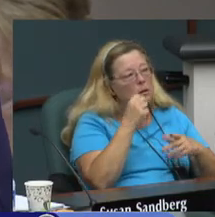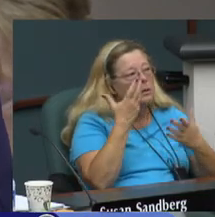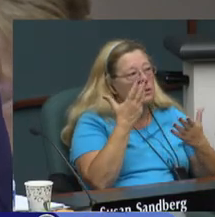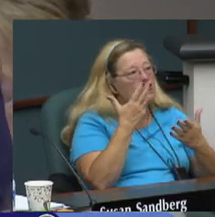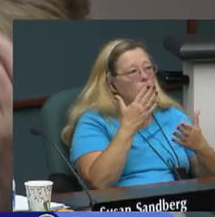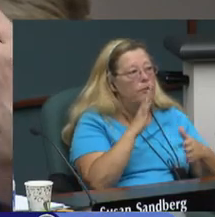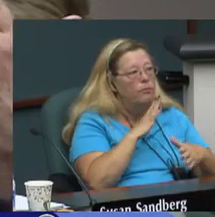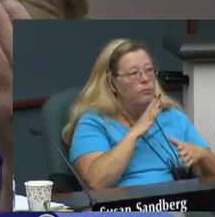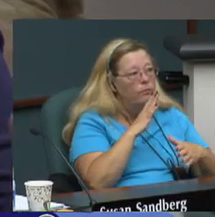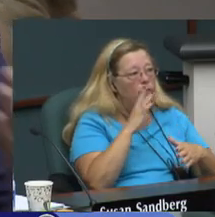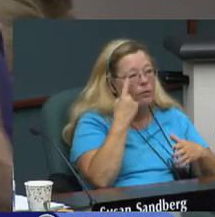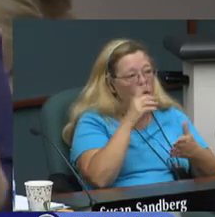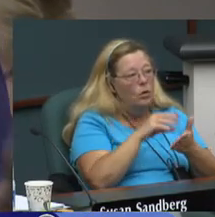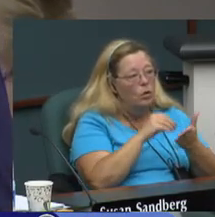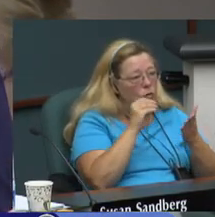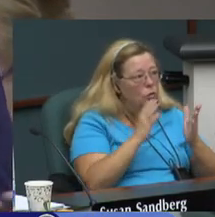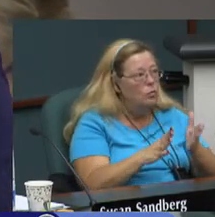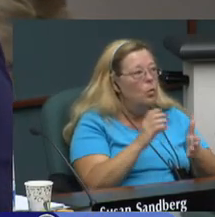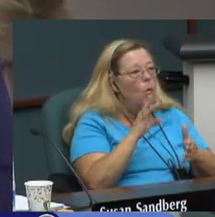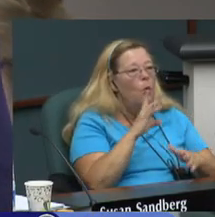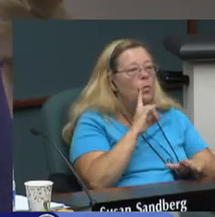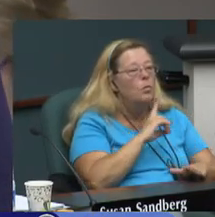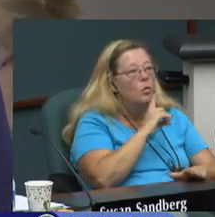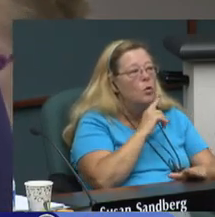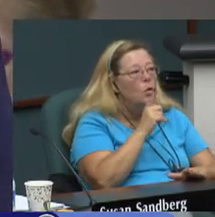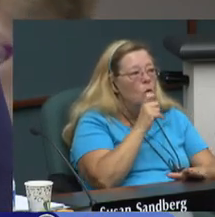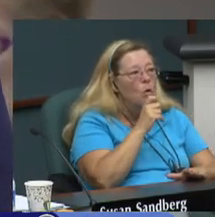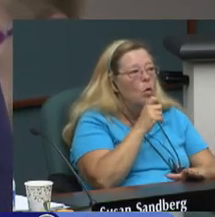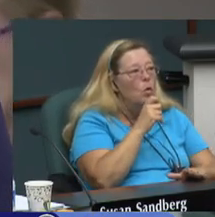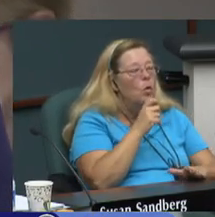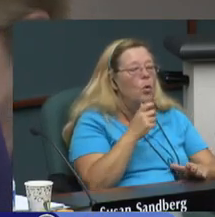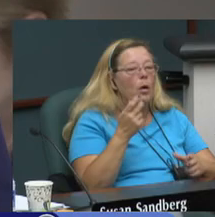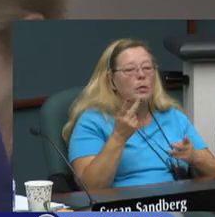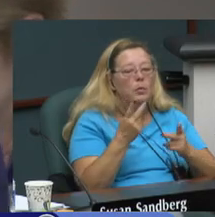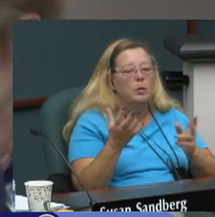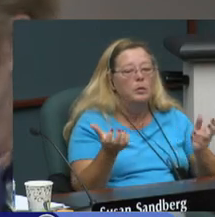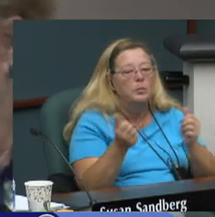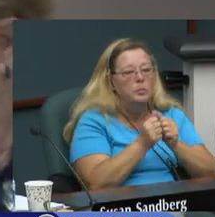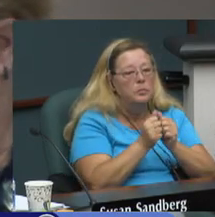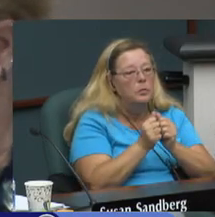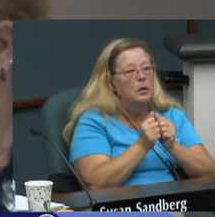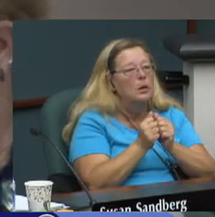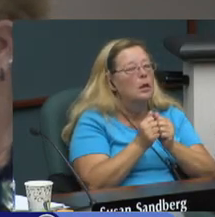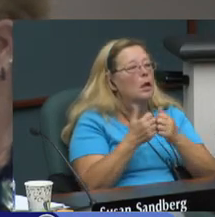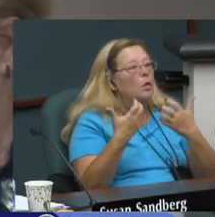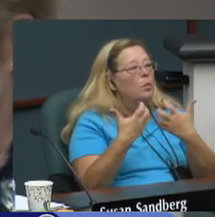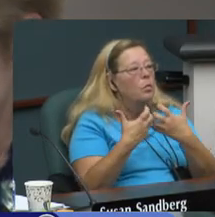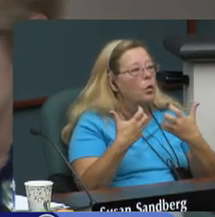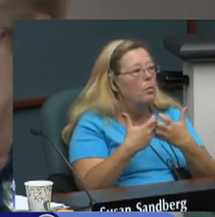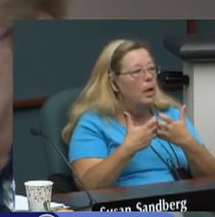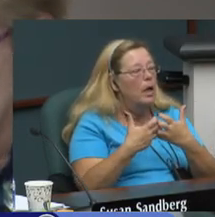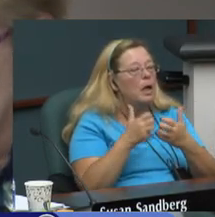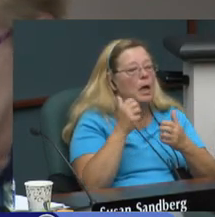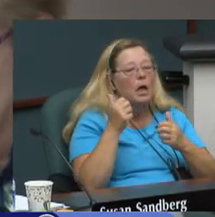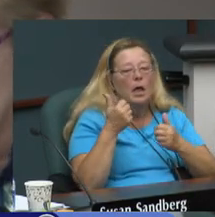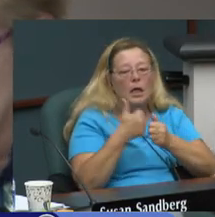students or singles who are pairing together and are each able to pay an